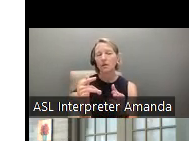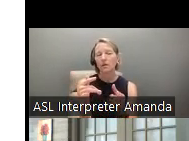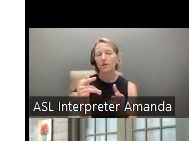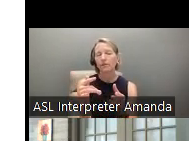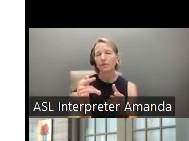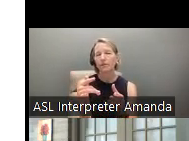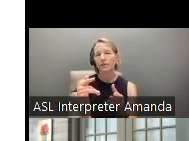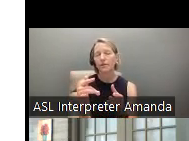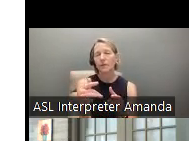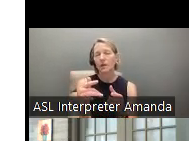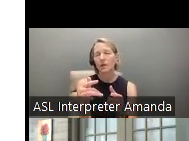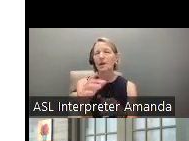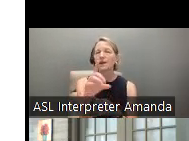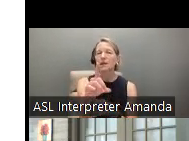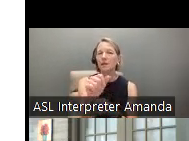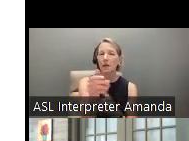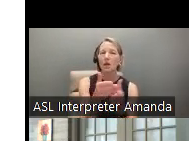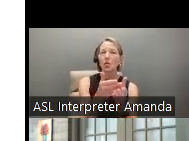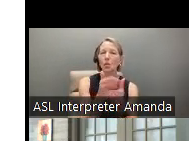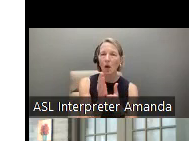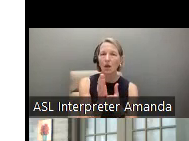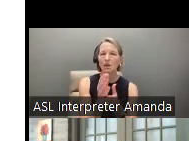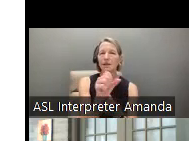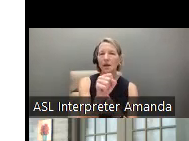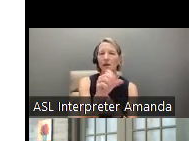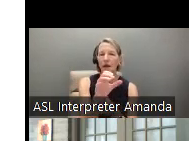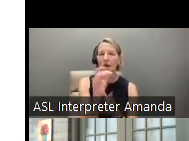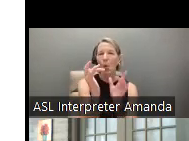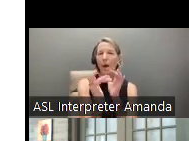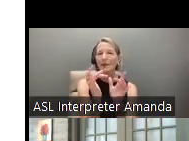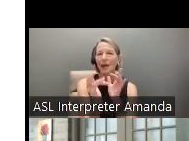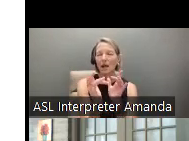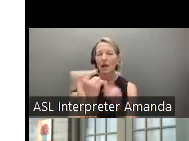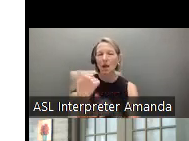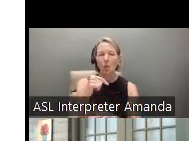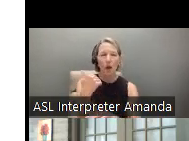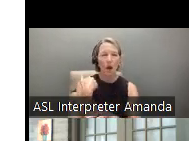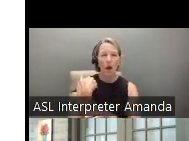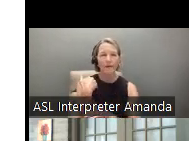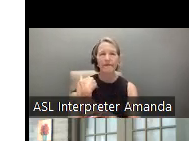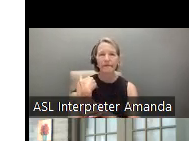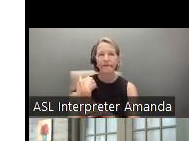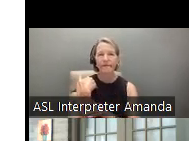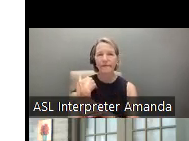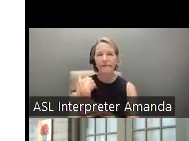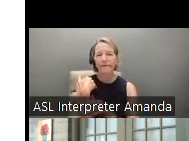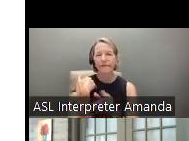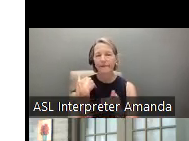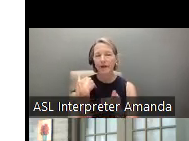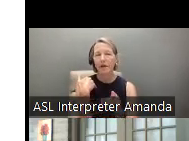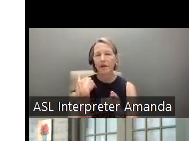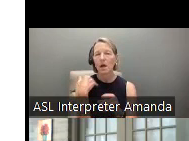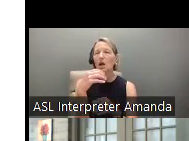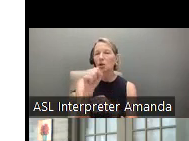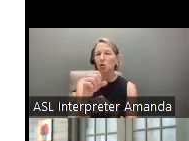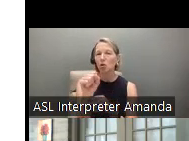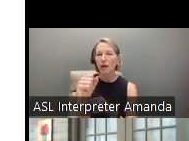Disability Rights South Carolina website we have um social security has available for